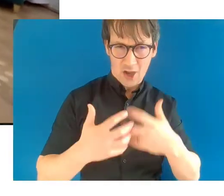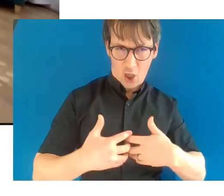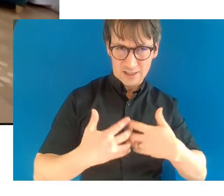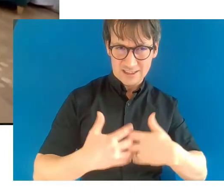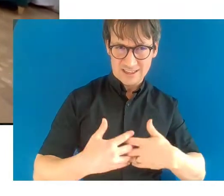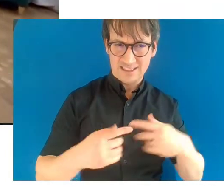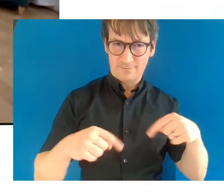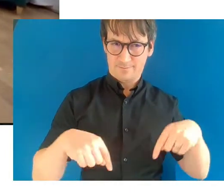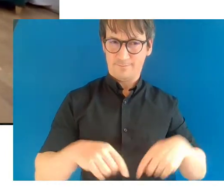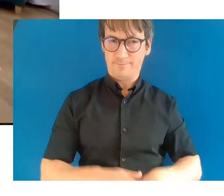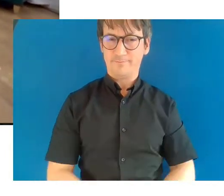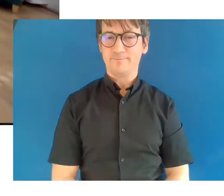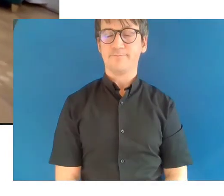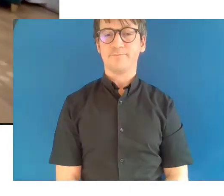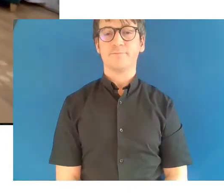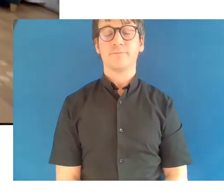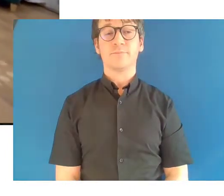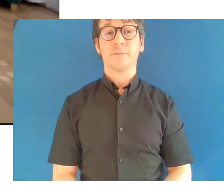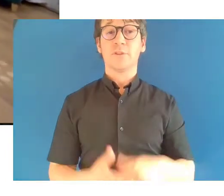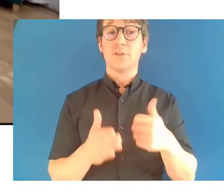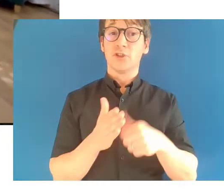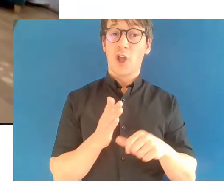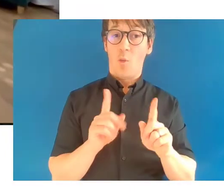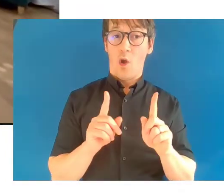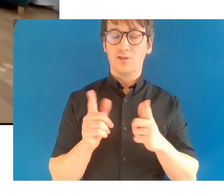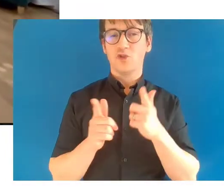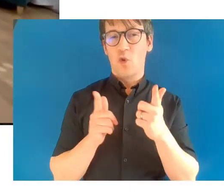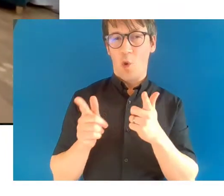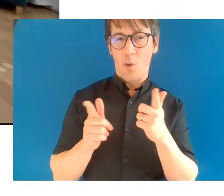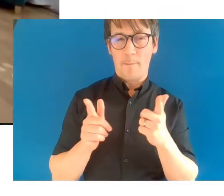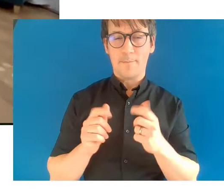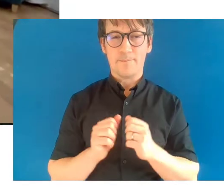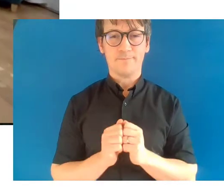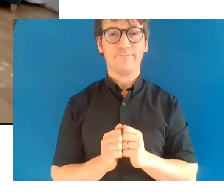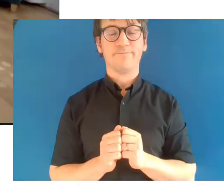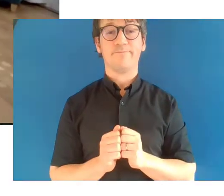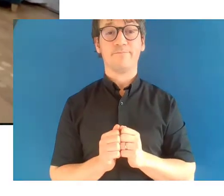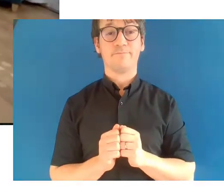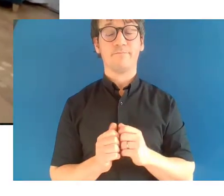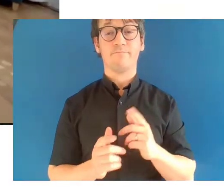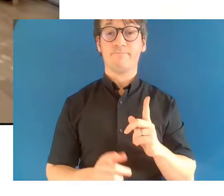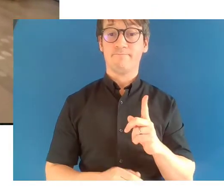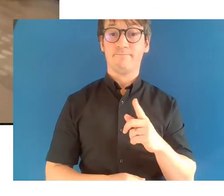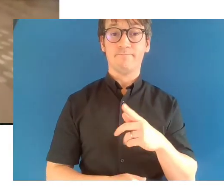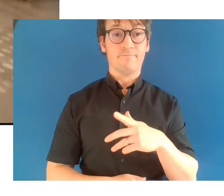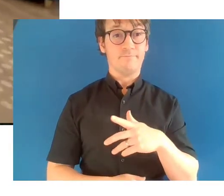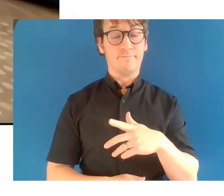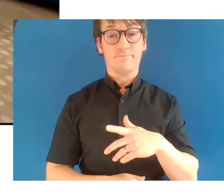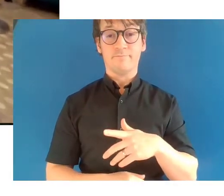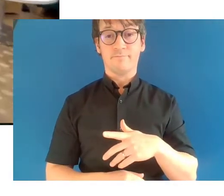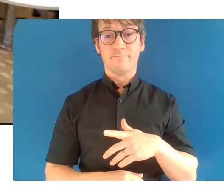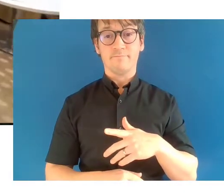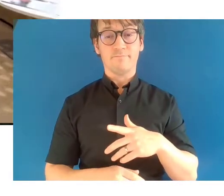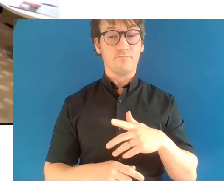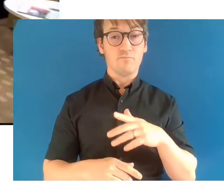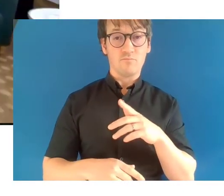So let’s start by going on a tour of the space. So here we go.